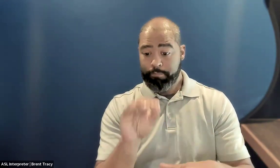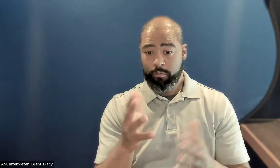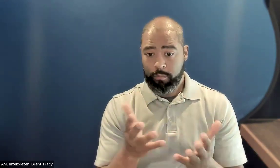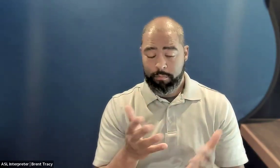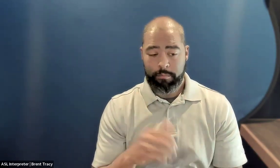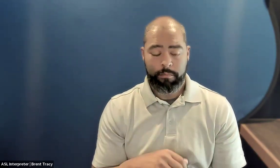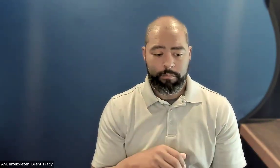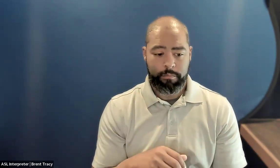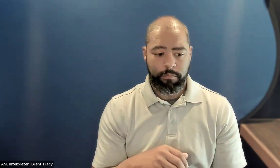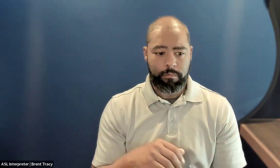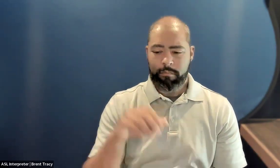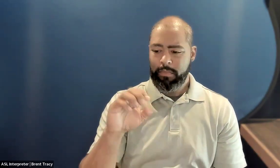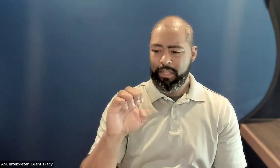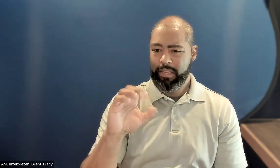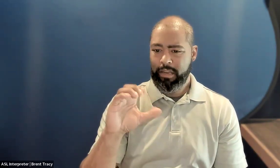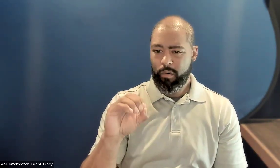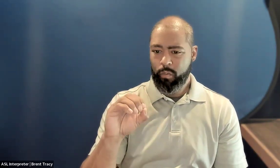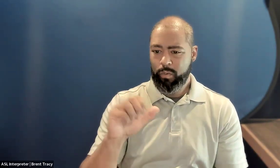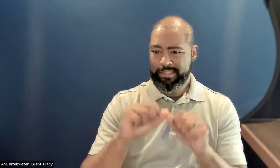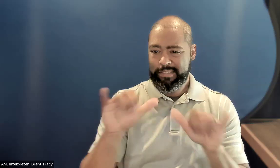benefits the project might provide.